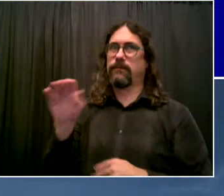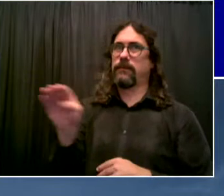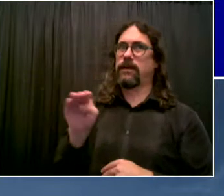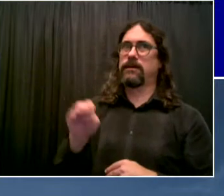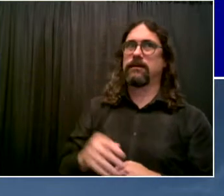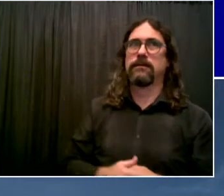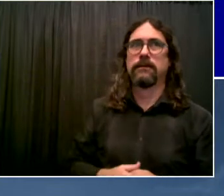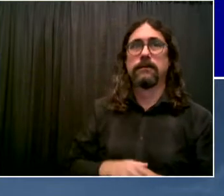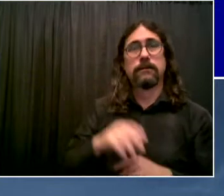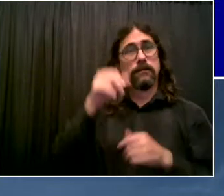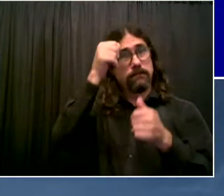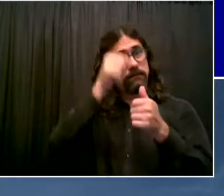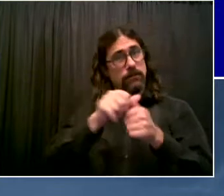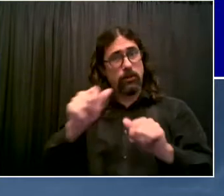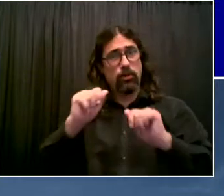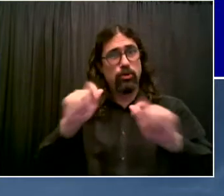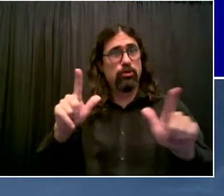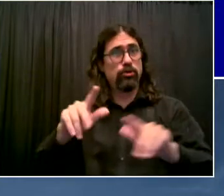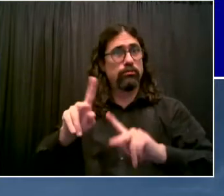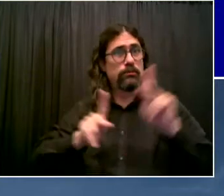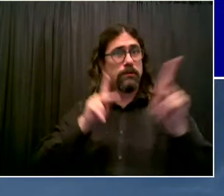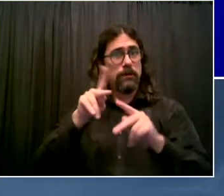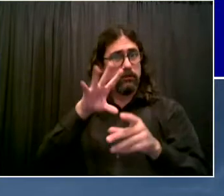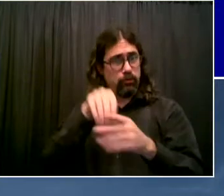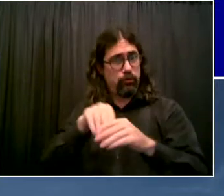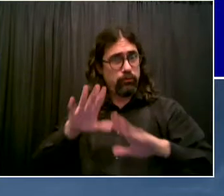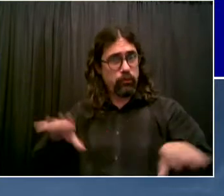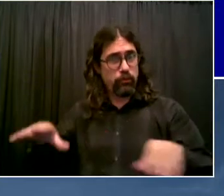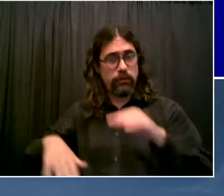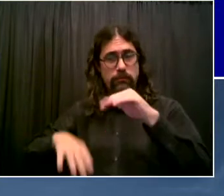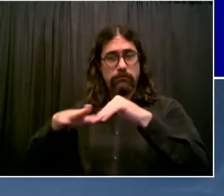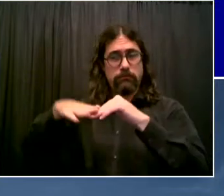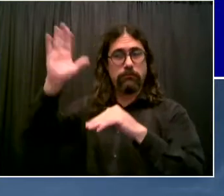SAFE, IN PARTICULAR ELDERS. ANY CHILD 12 AND